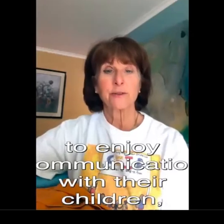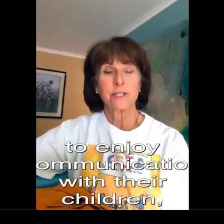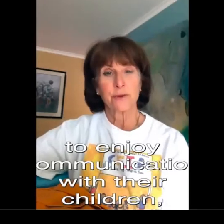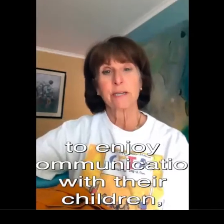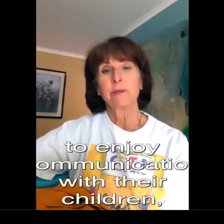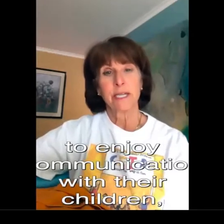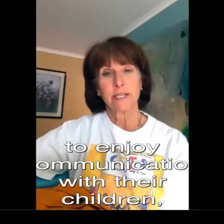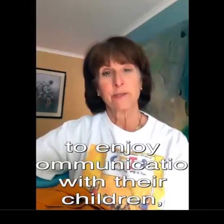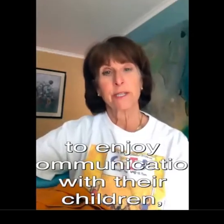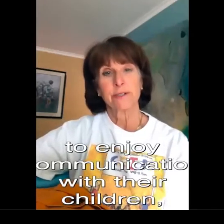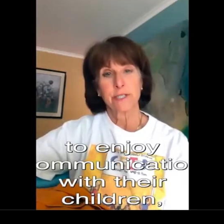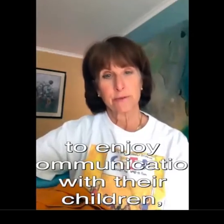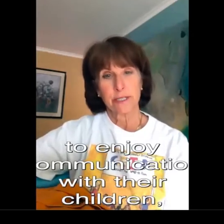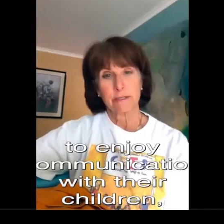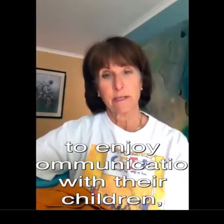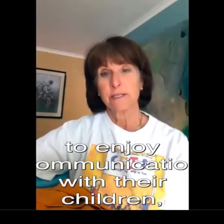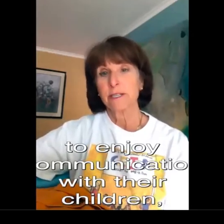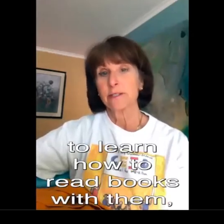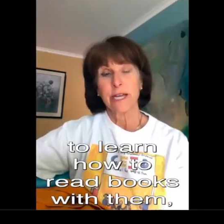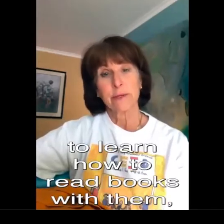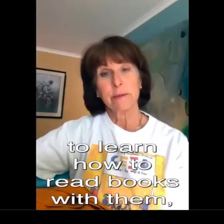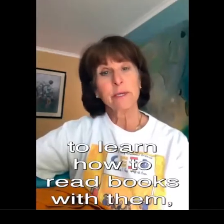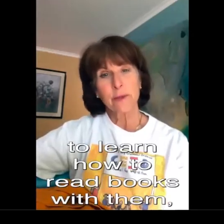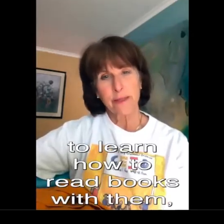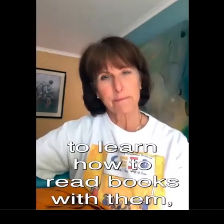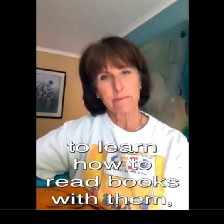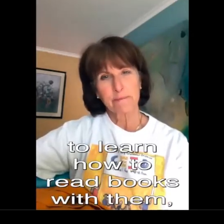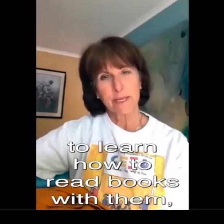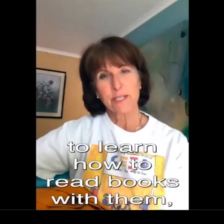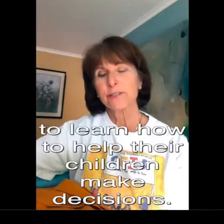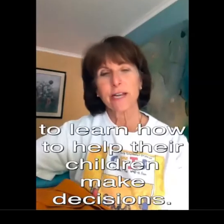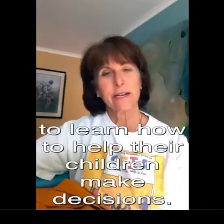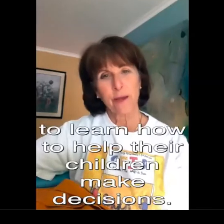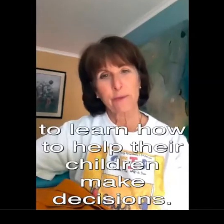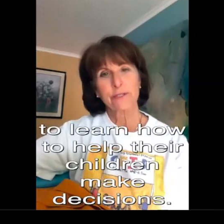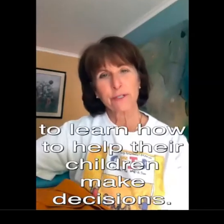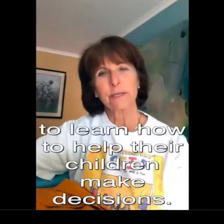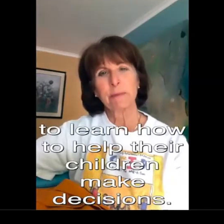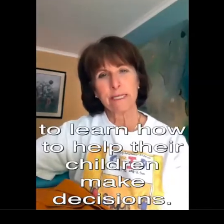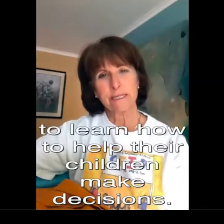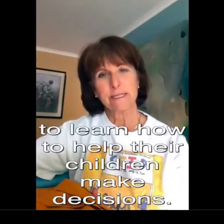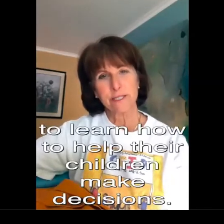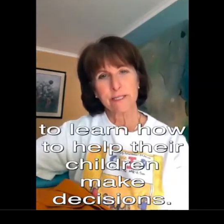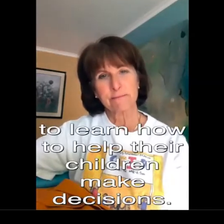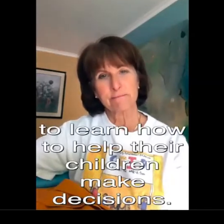to enjoy communication with their children, to learn how to read books with them, to learn how to help their children make decisions.